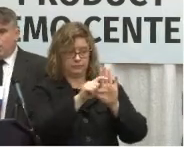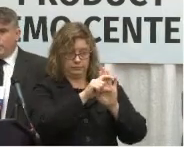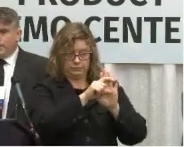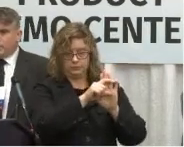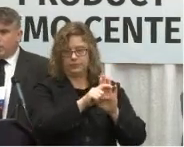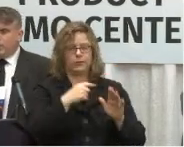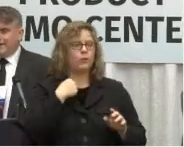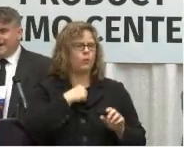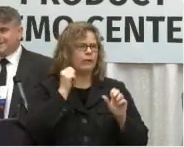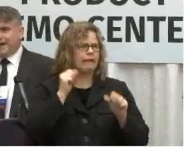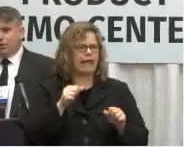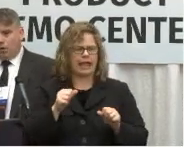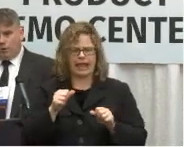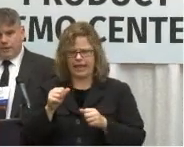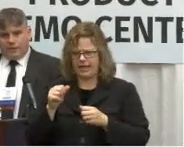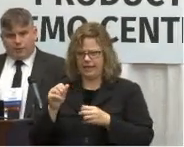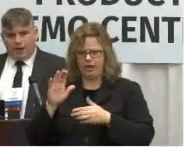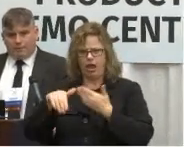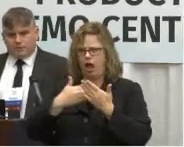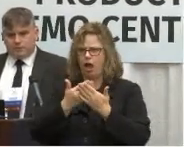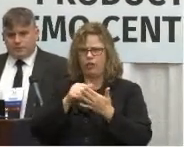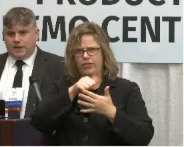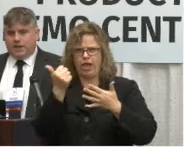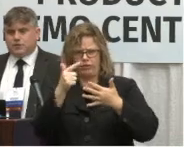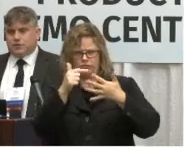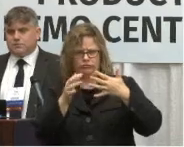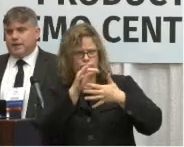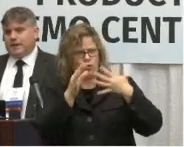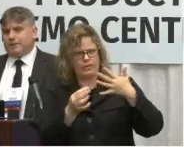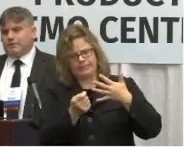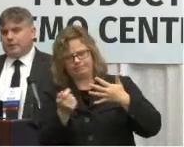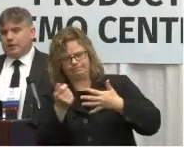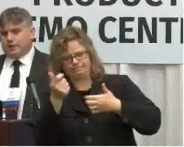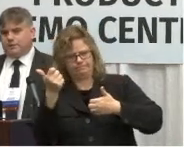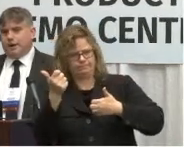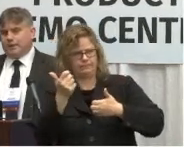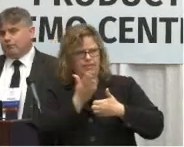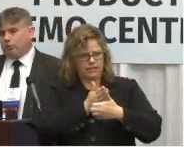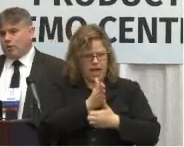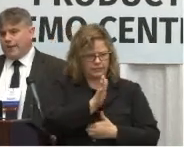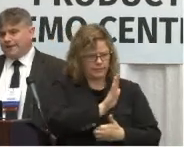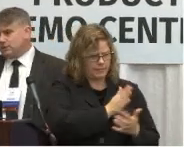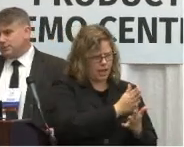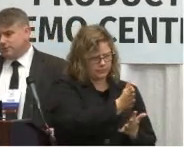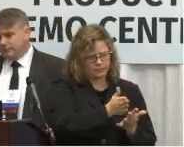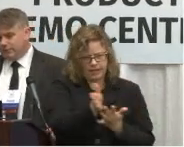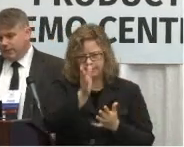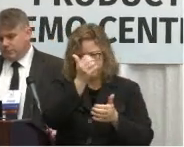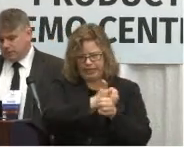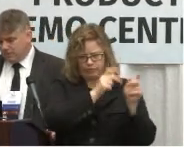We can go and (mumbles) all the other options and just make it customized for that specific patient.